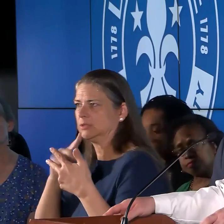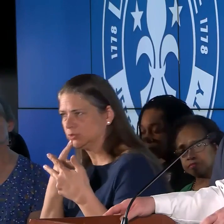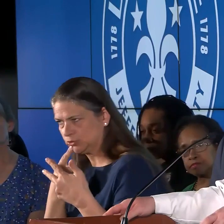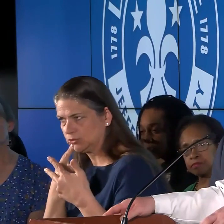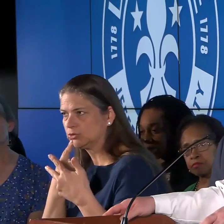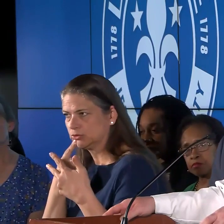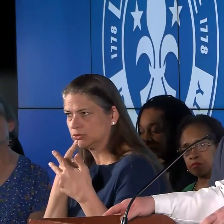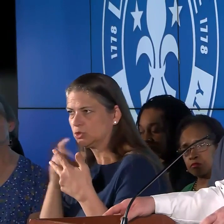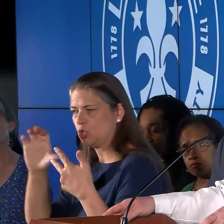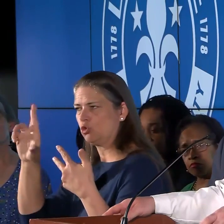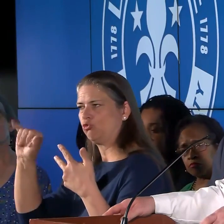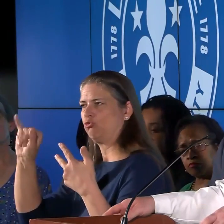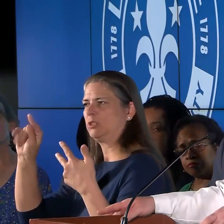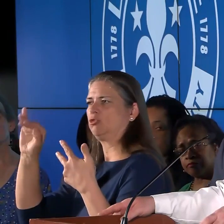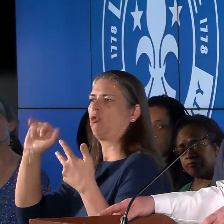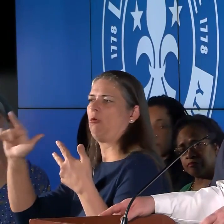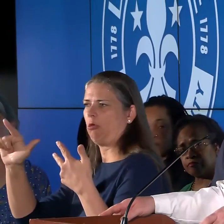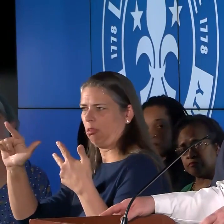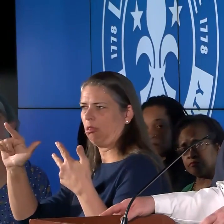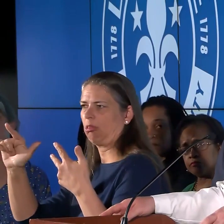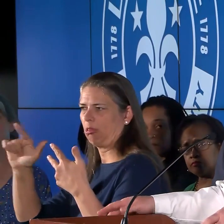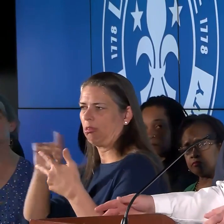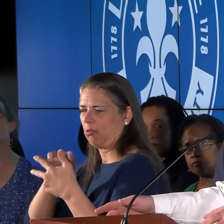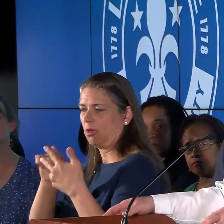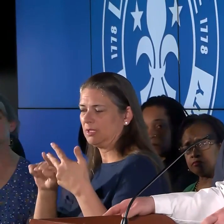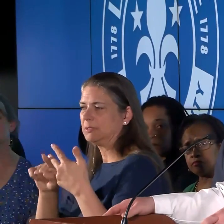The three that are in critical condition did require operative care